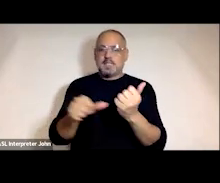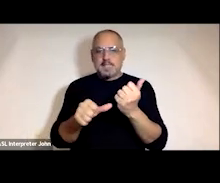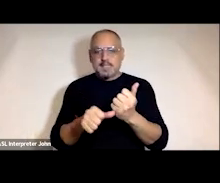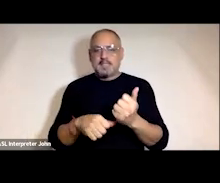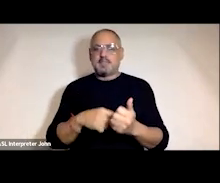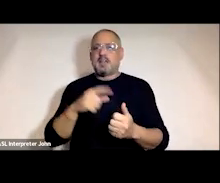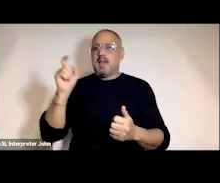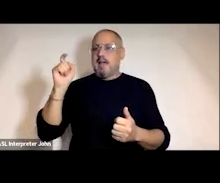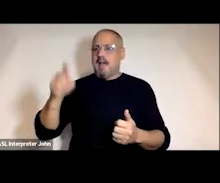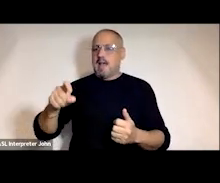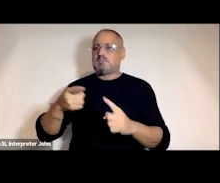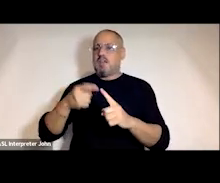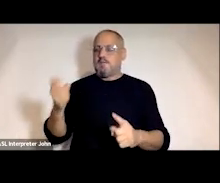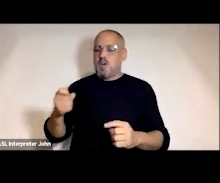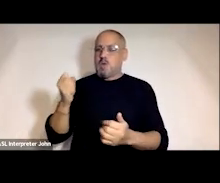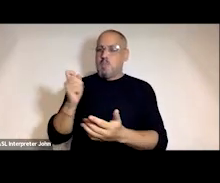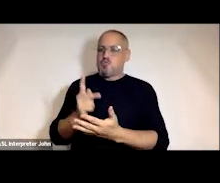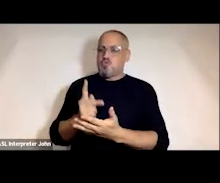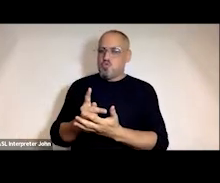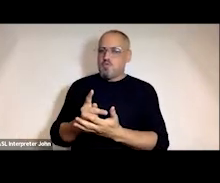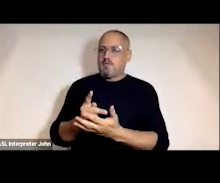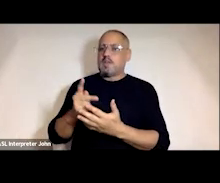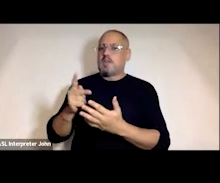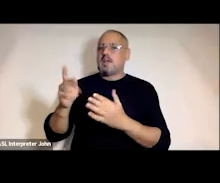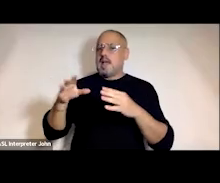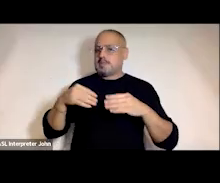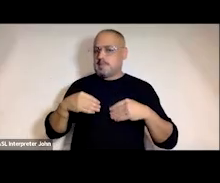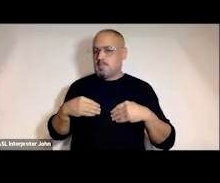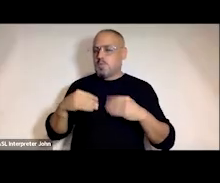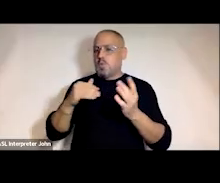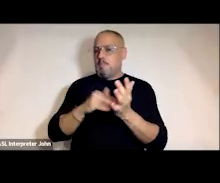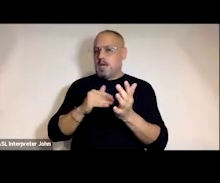It has to be from an approved and acceptable medical source.